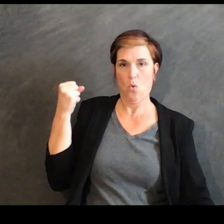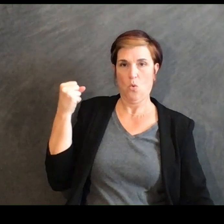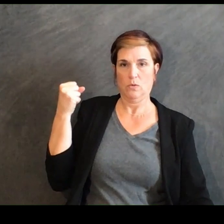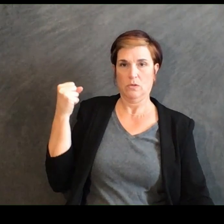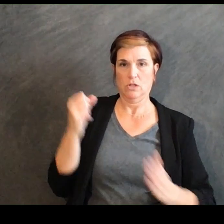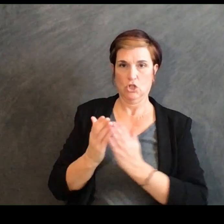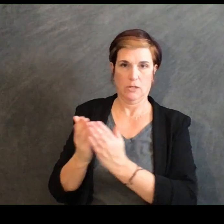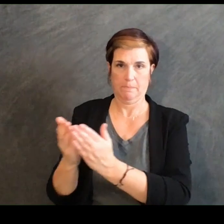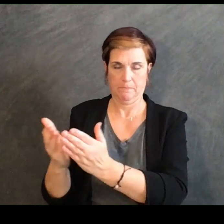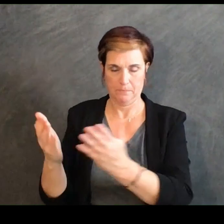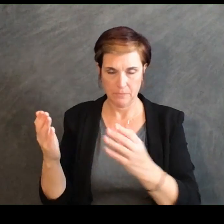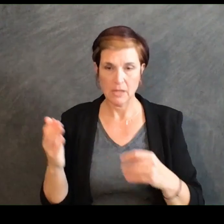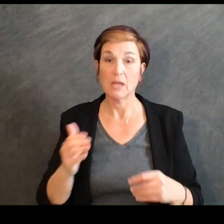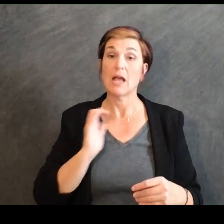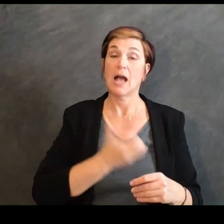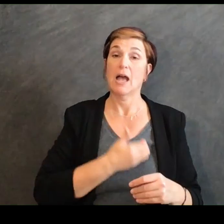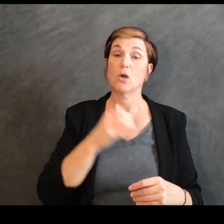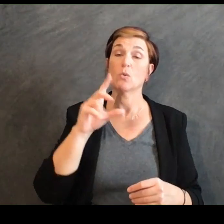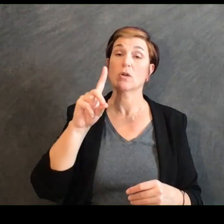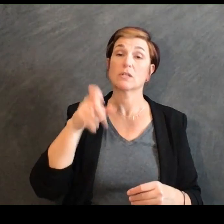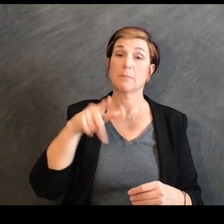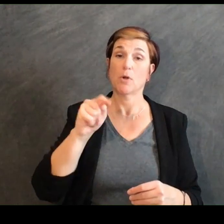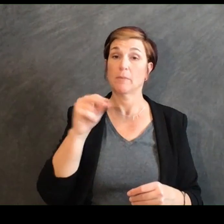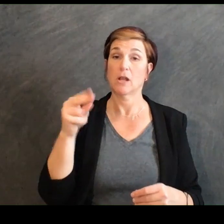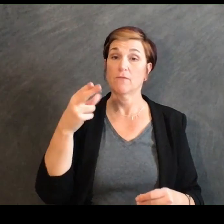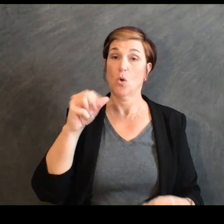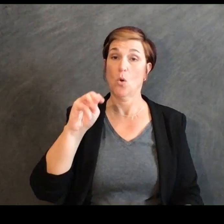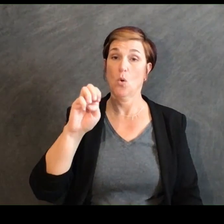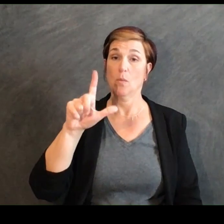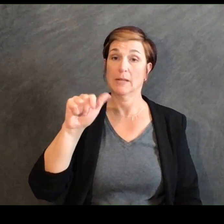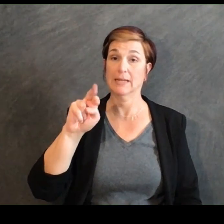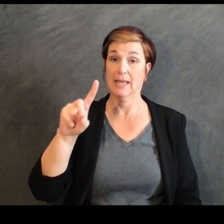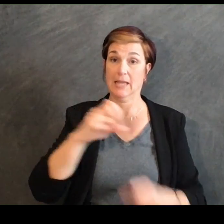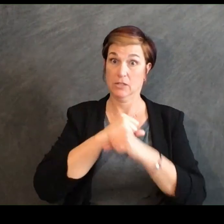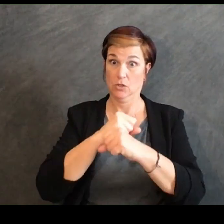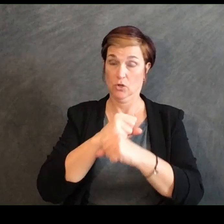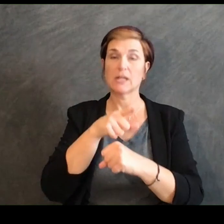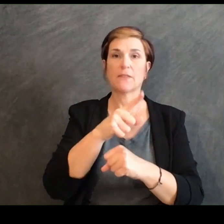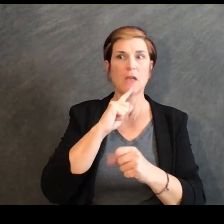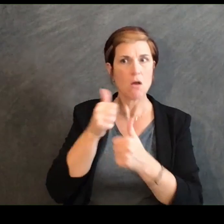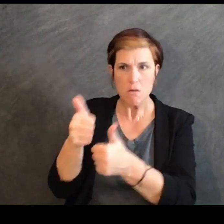Security has praised them for doing that because of the unique health challenges